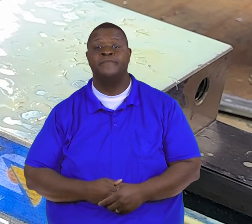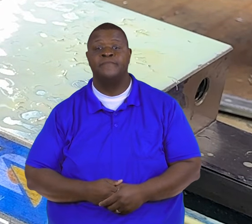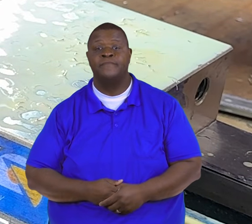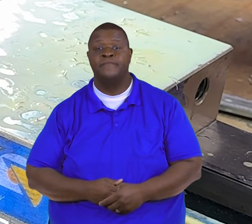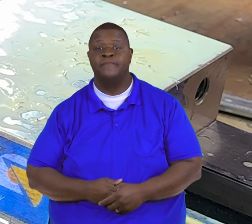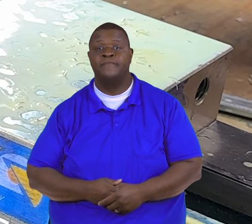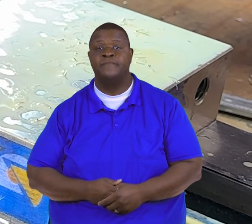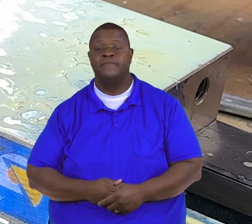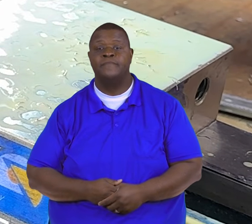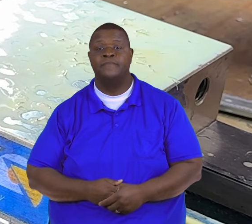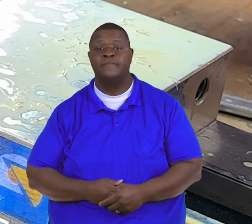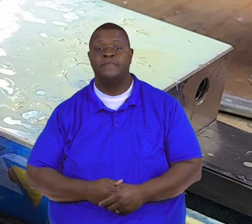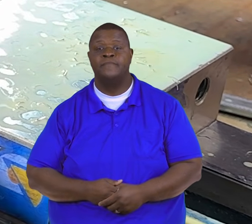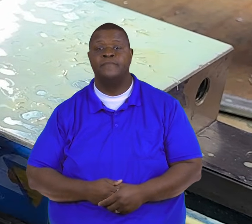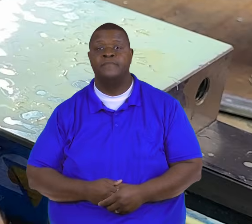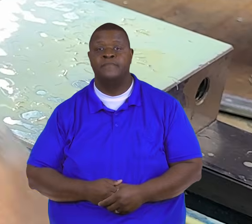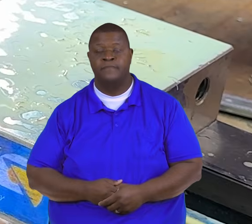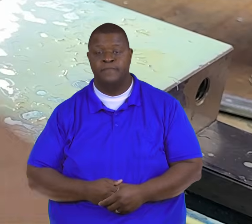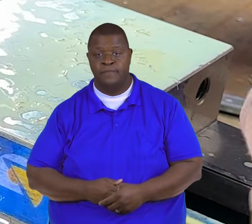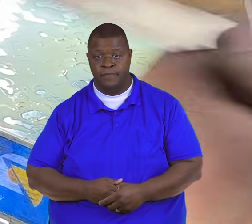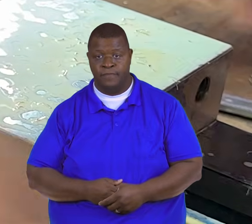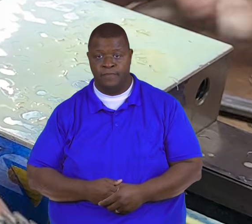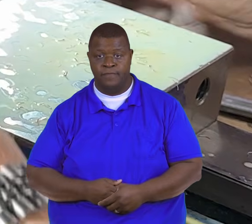Well, I could just set up a stop over here, but instead I just did it so that